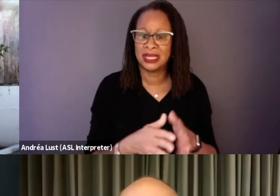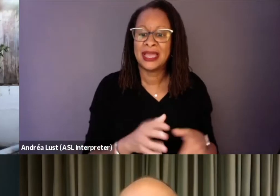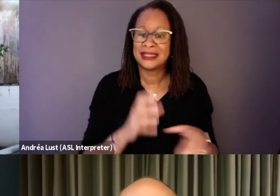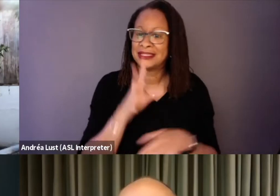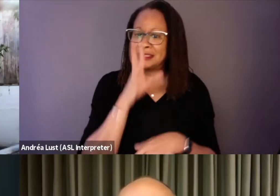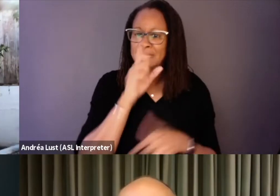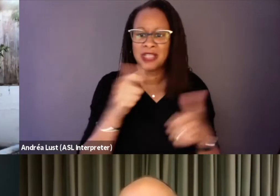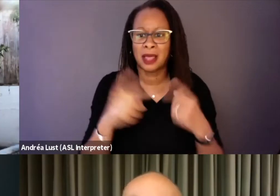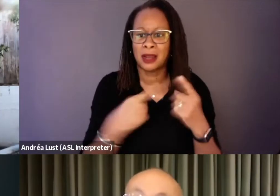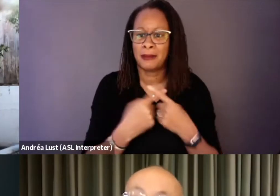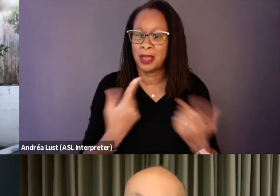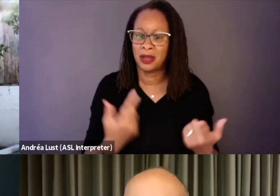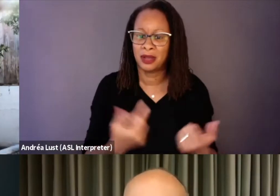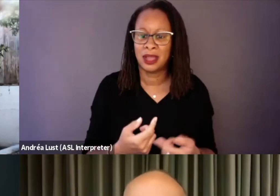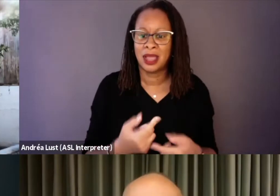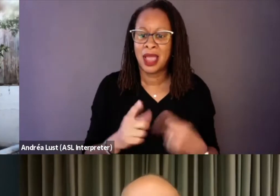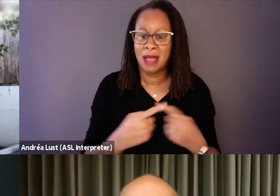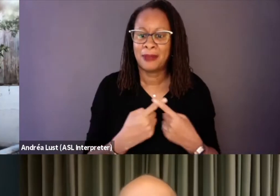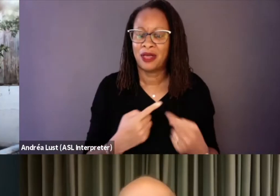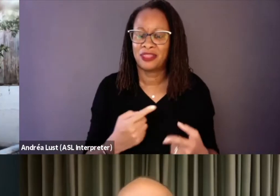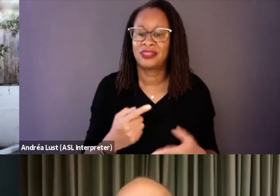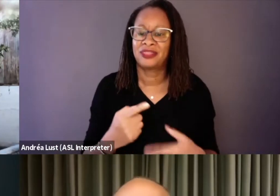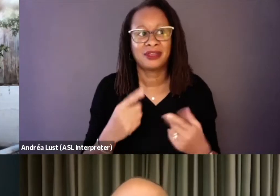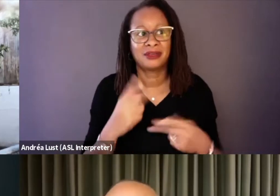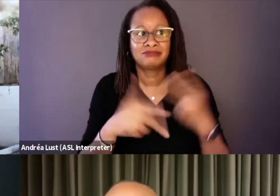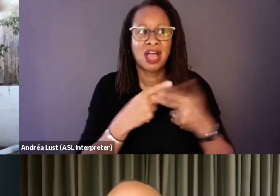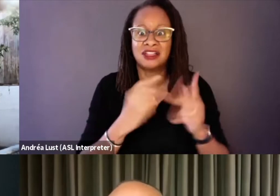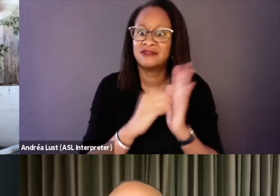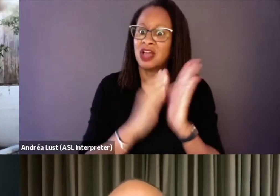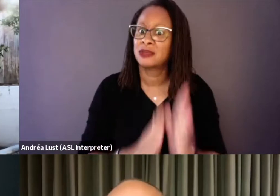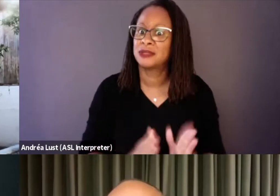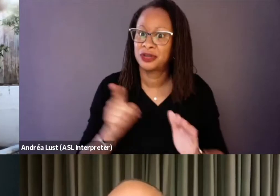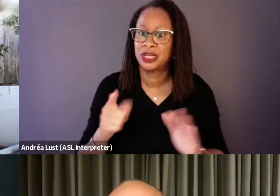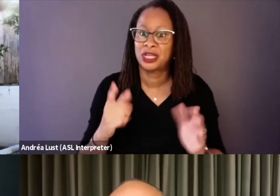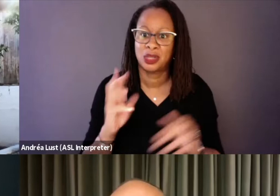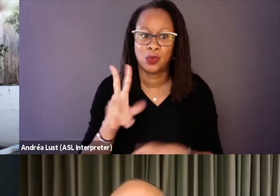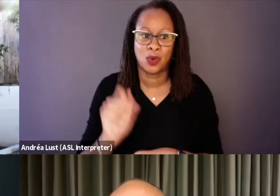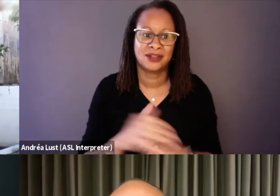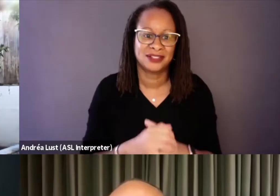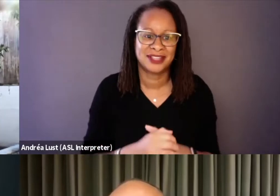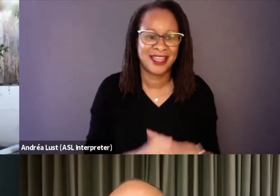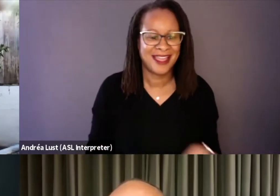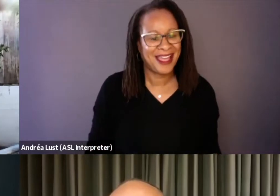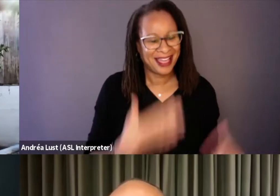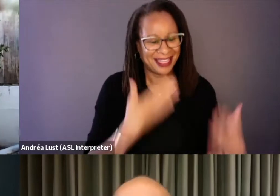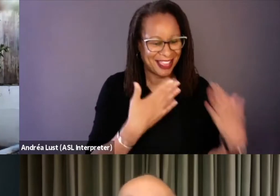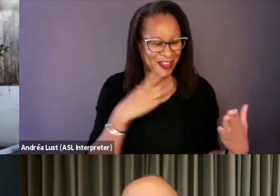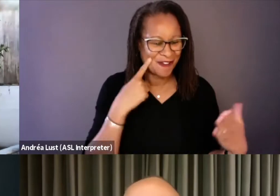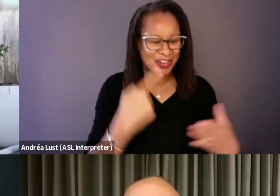what a kind of documentarian he was. Chris, thank you for saying the full title of the film for me.